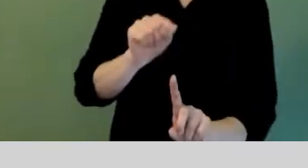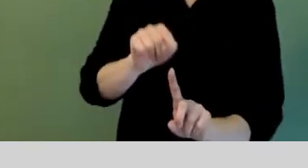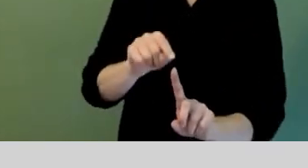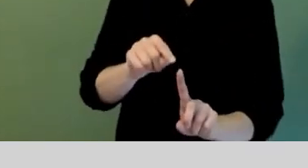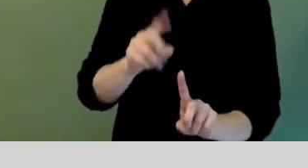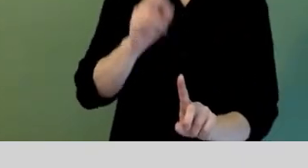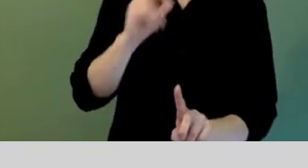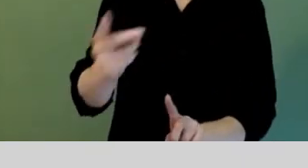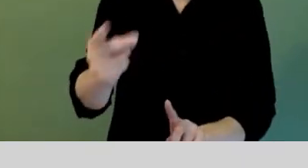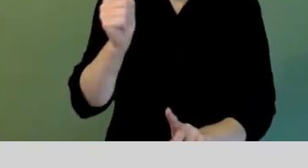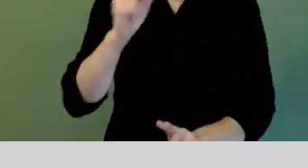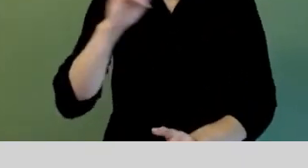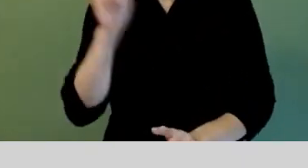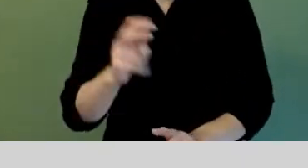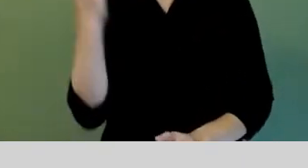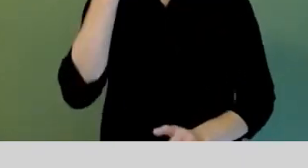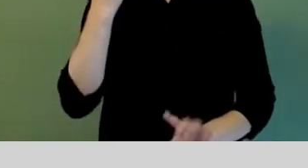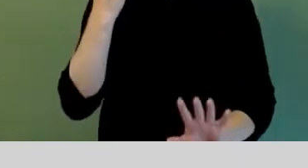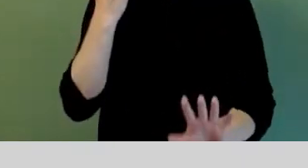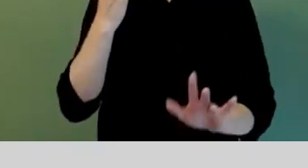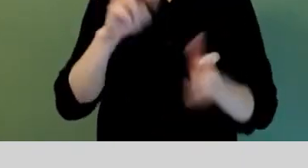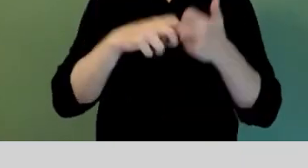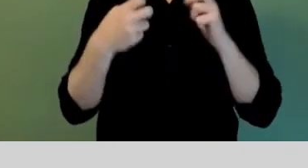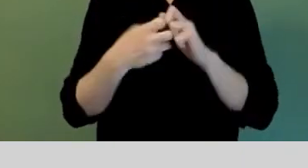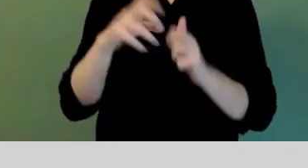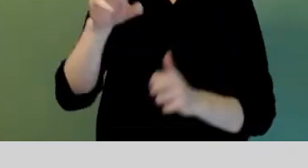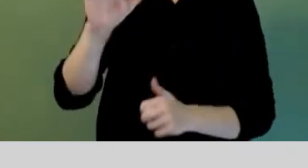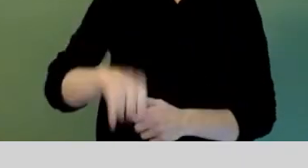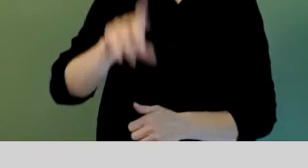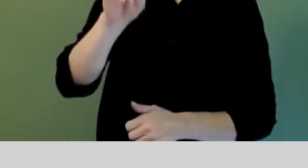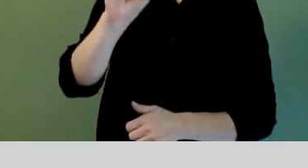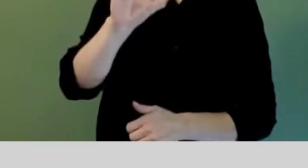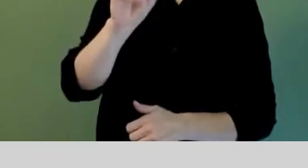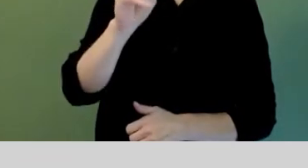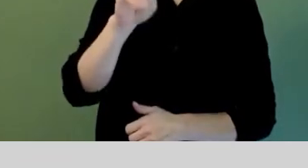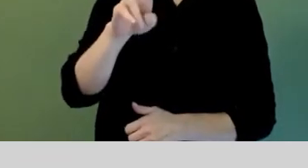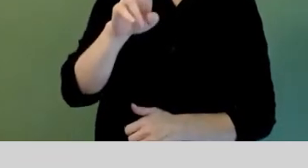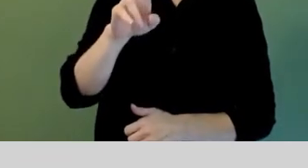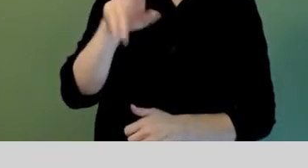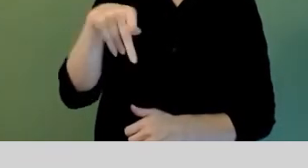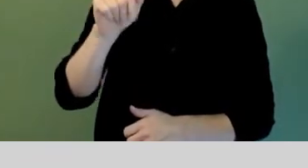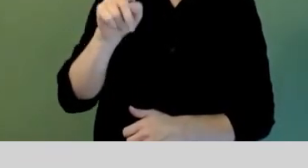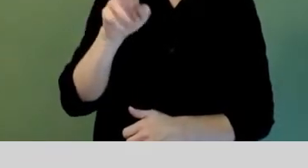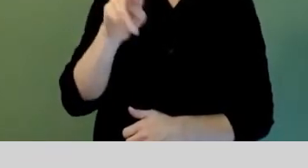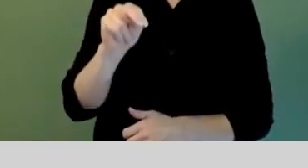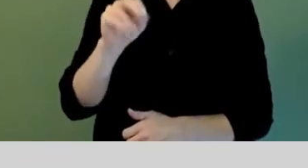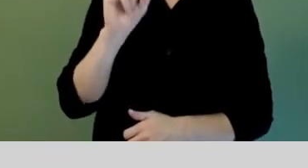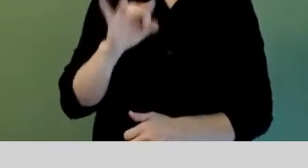which is that if you have a really long method, now a really long method that is so long that it goes off the end of your screen